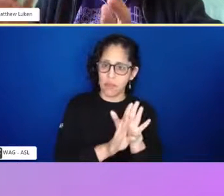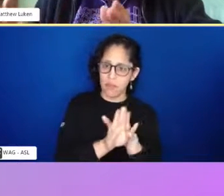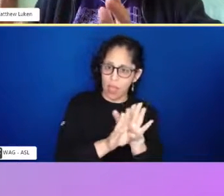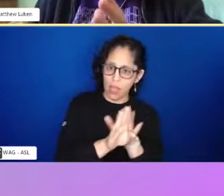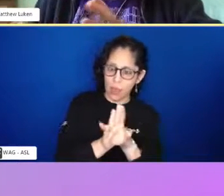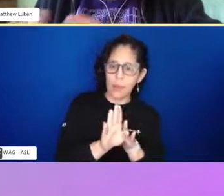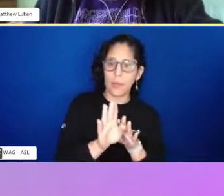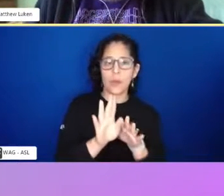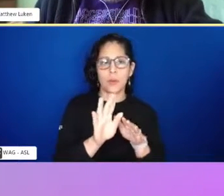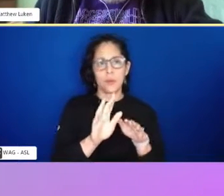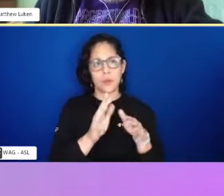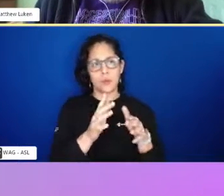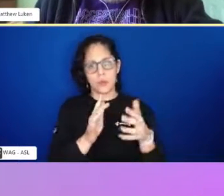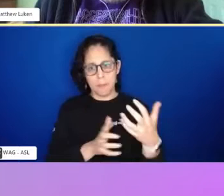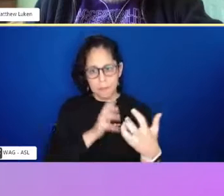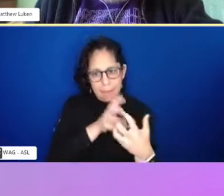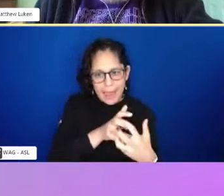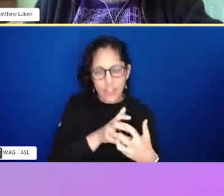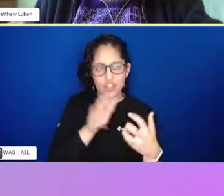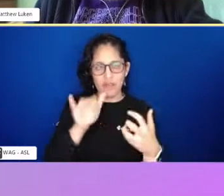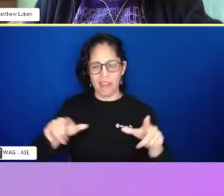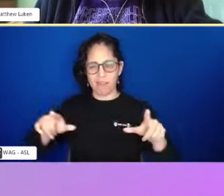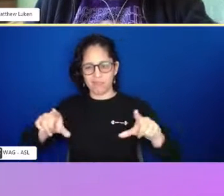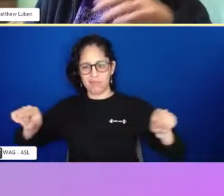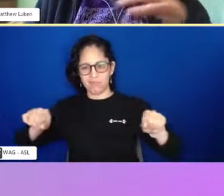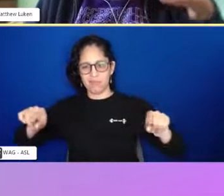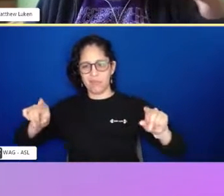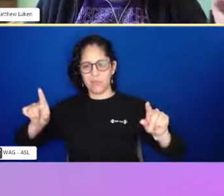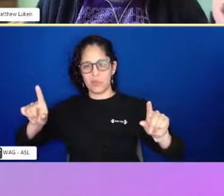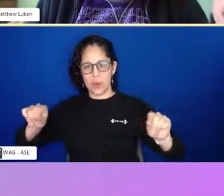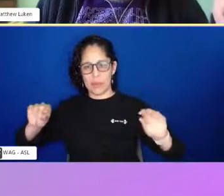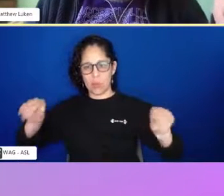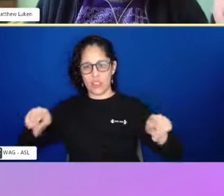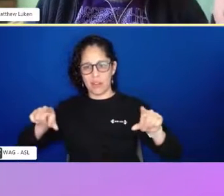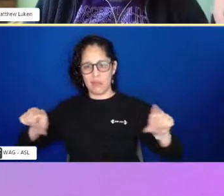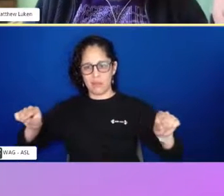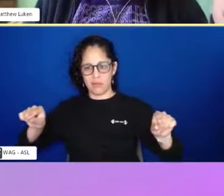see niche products, starting to be developed to service